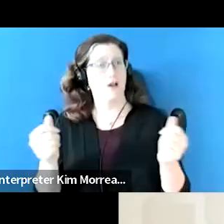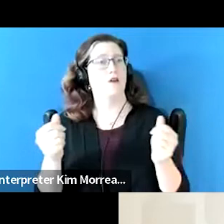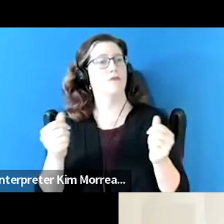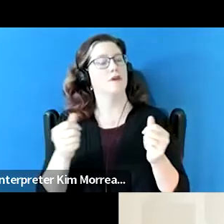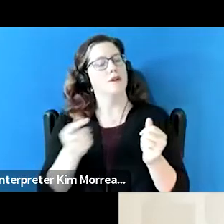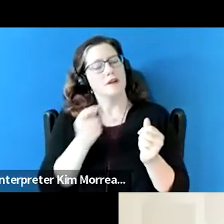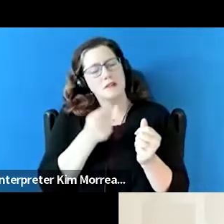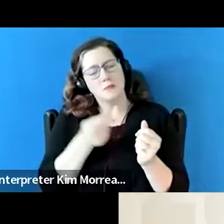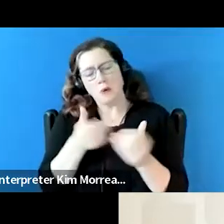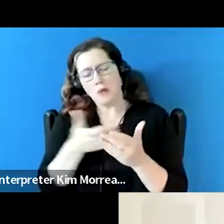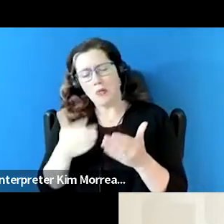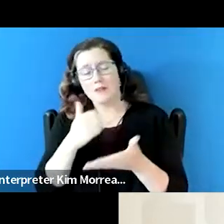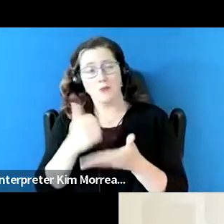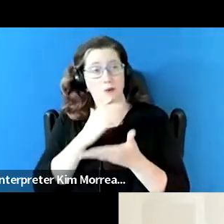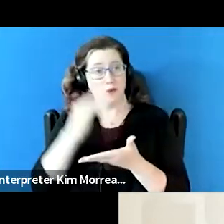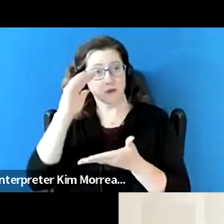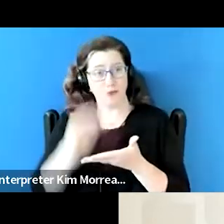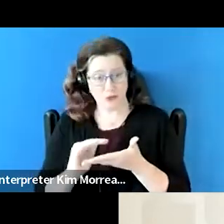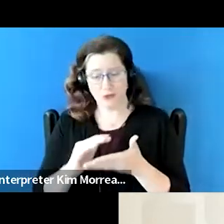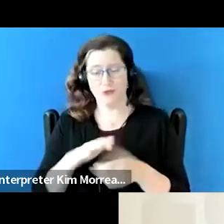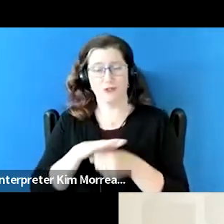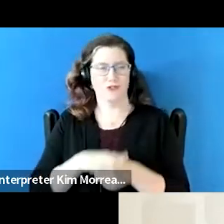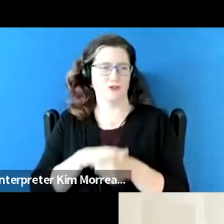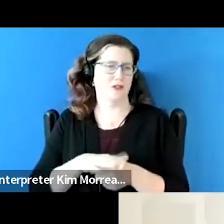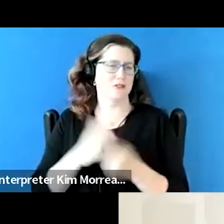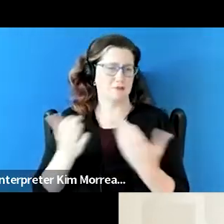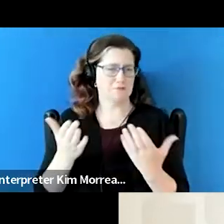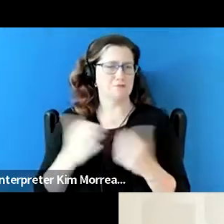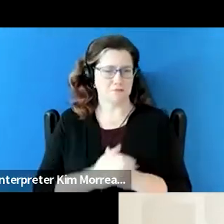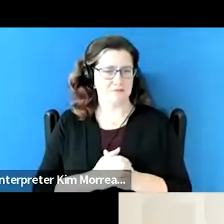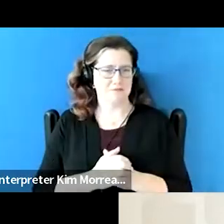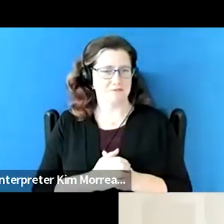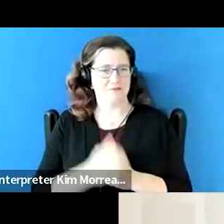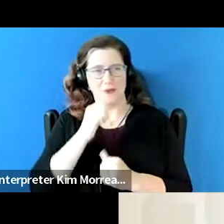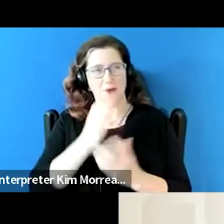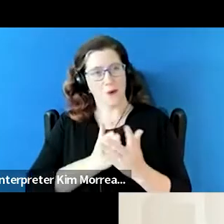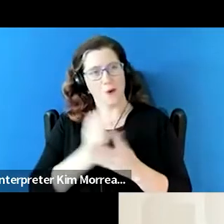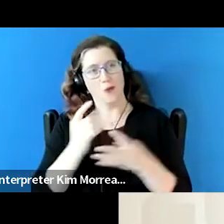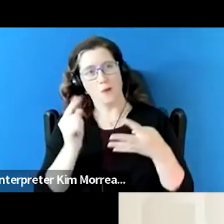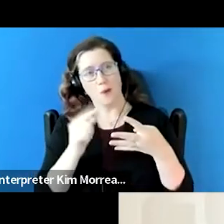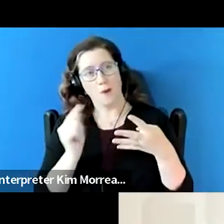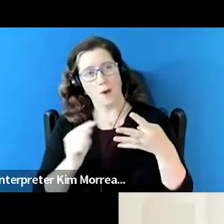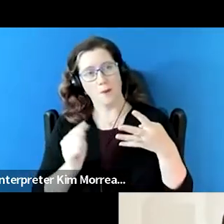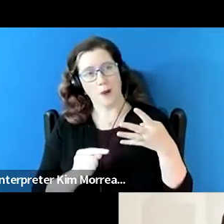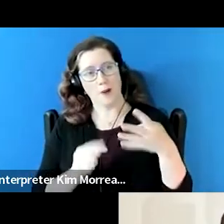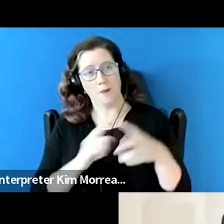to help reduce stress. You didn't go through those four bullet points and yet I think it sounds like those are the kinds